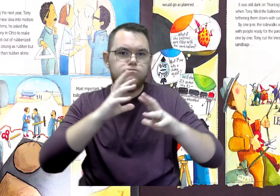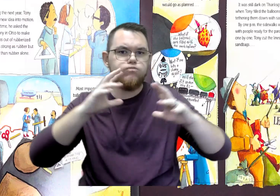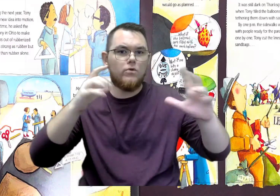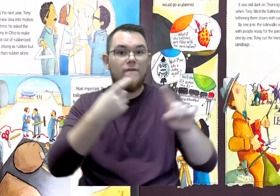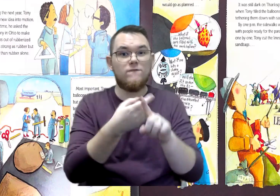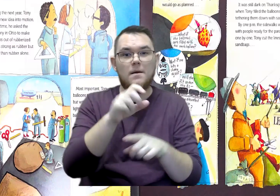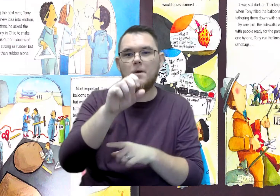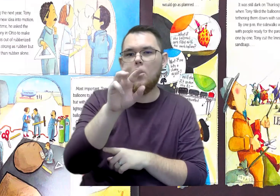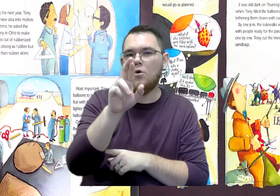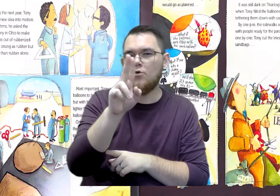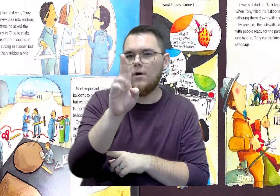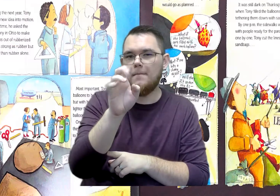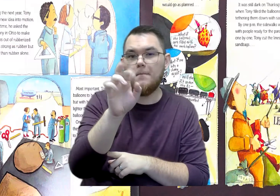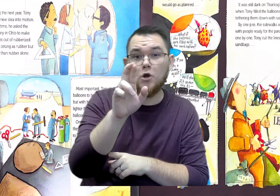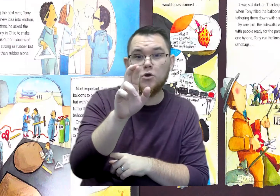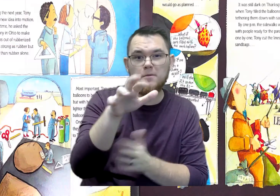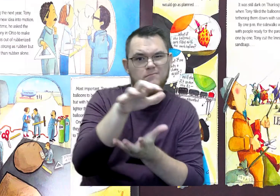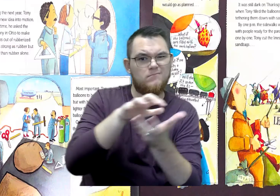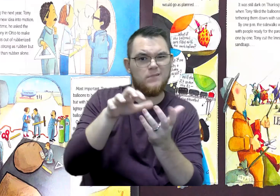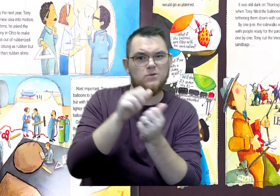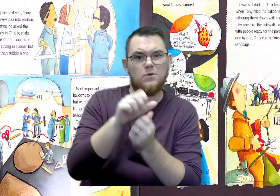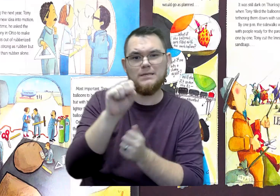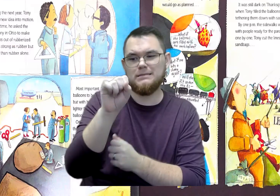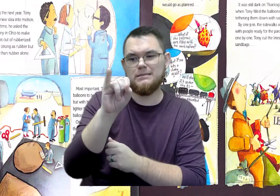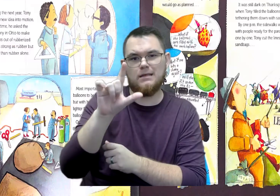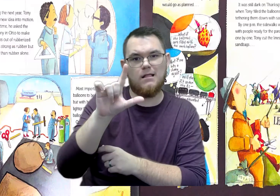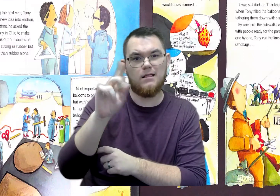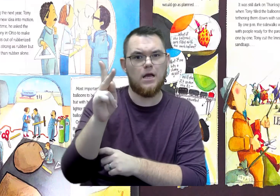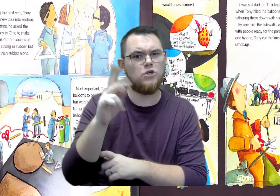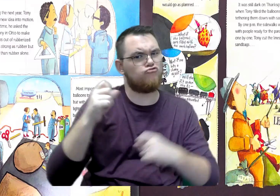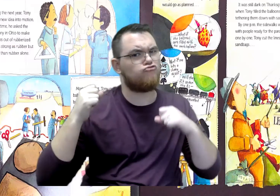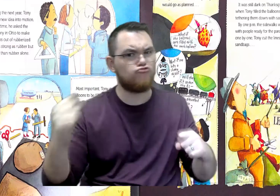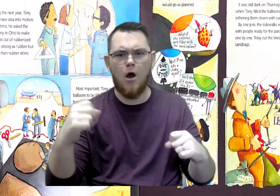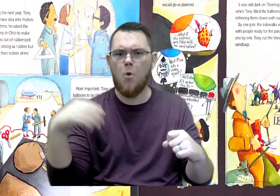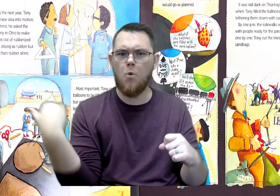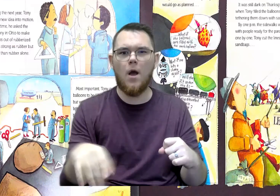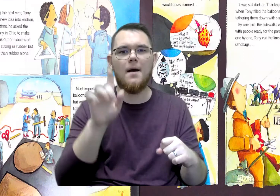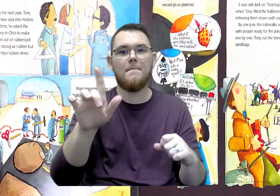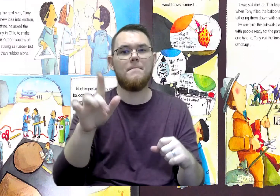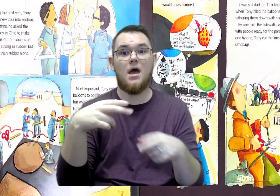strong as rubber but lighter than rubber alone.